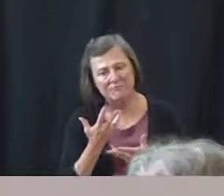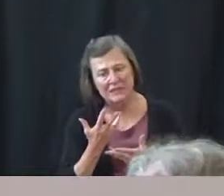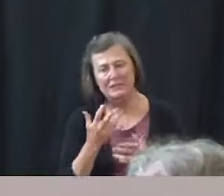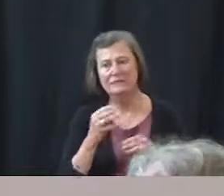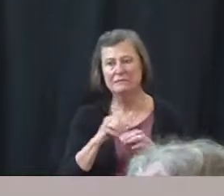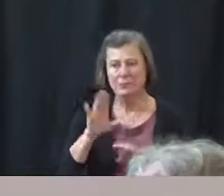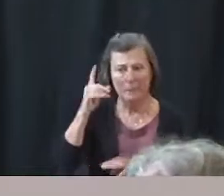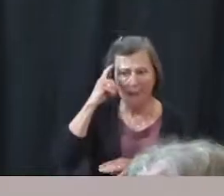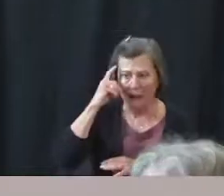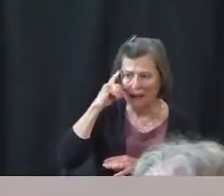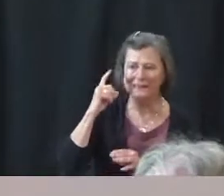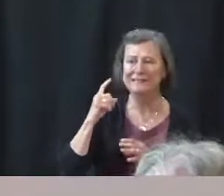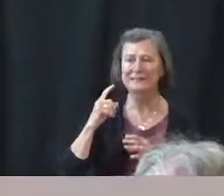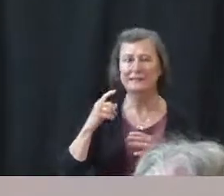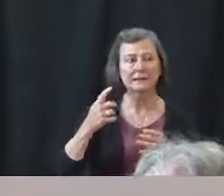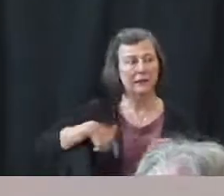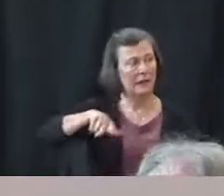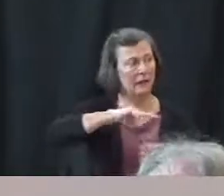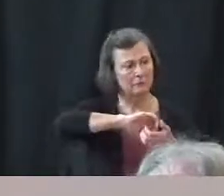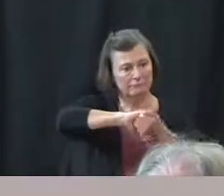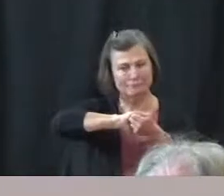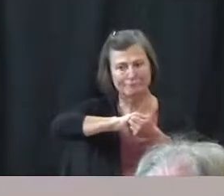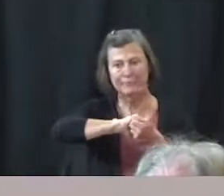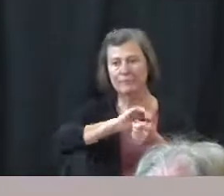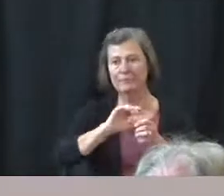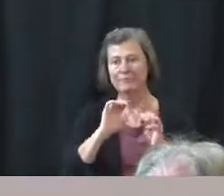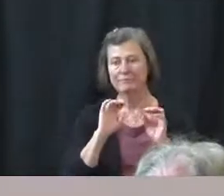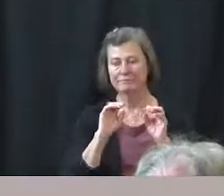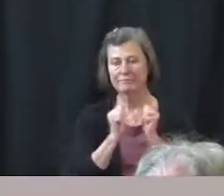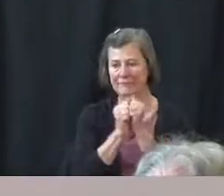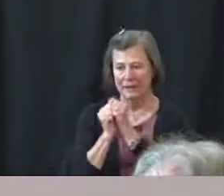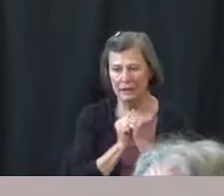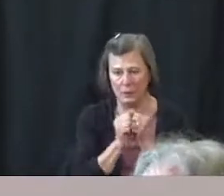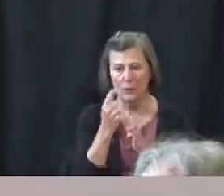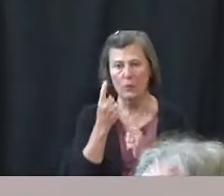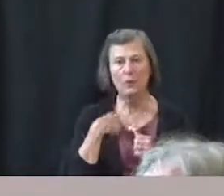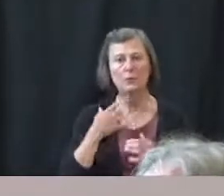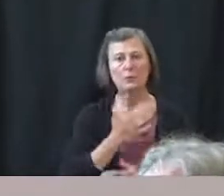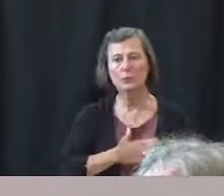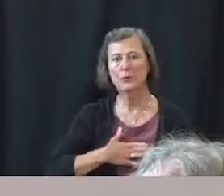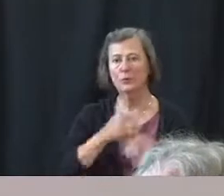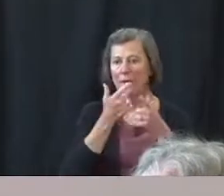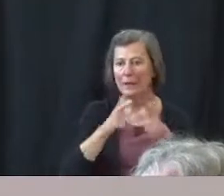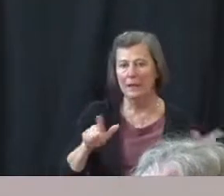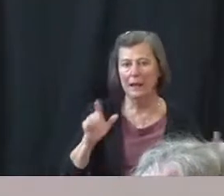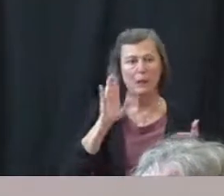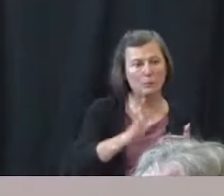Let's be as one now as we enjoy the beautiful languages of music, word, and image telling